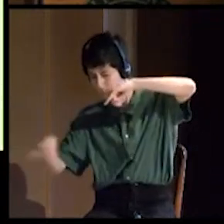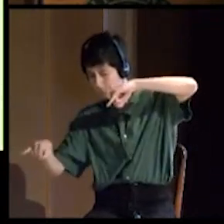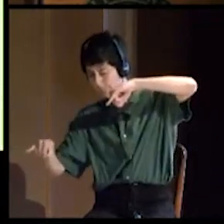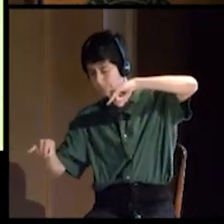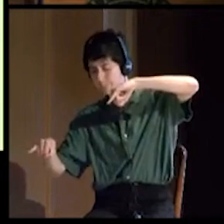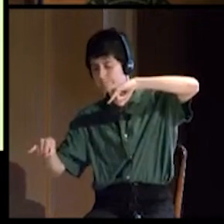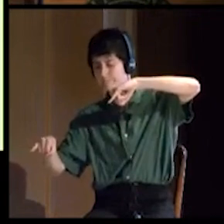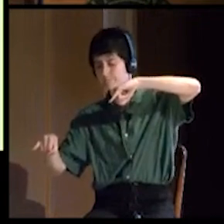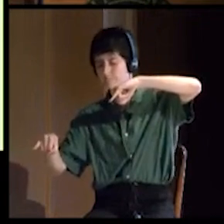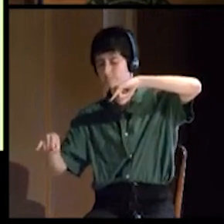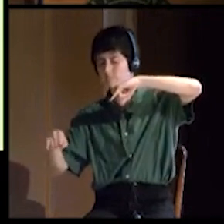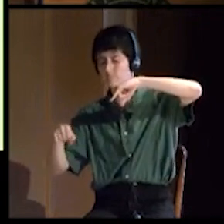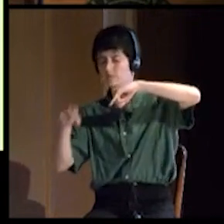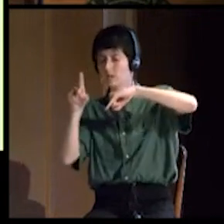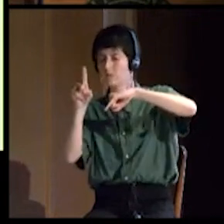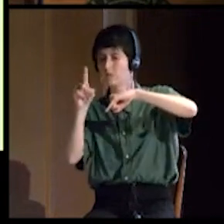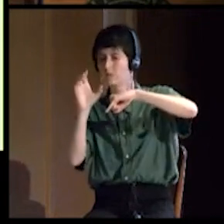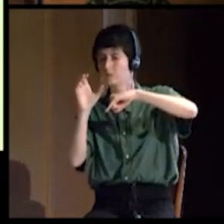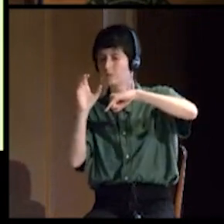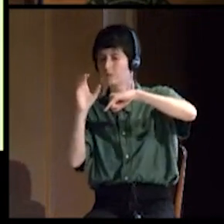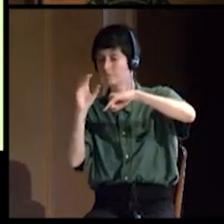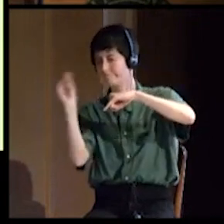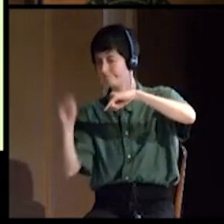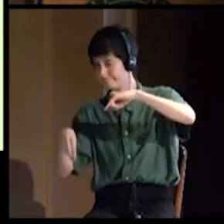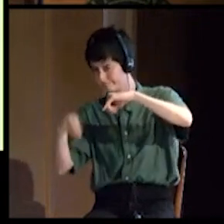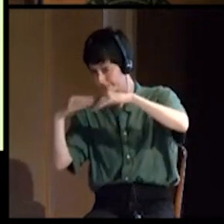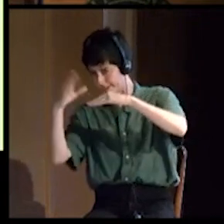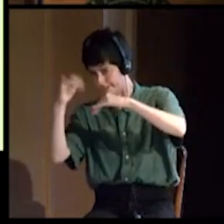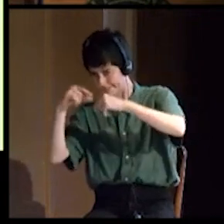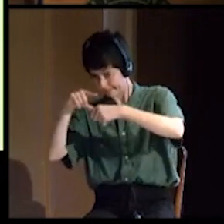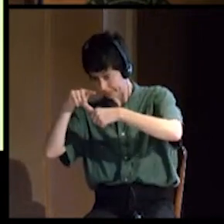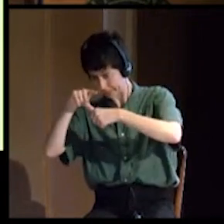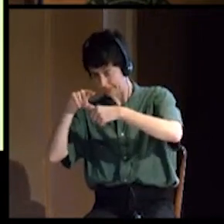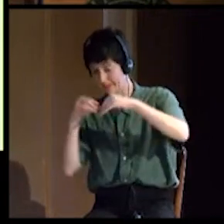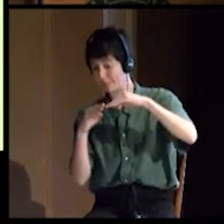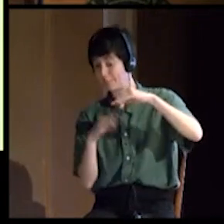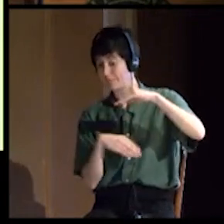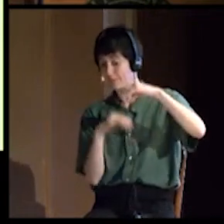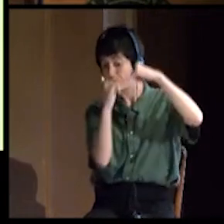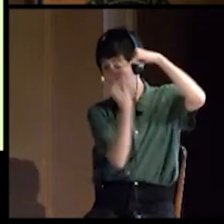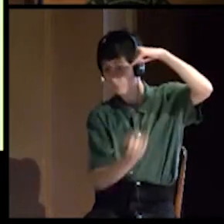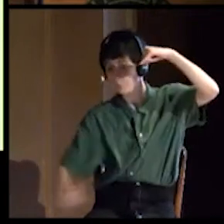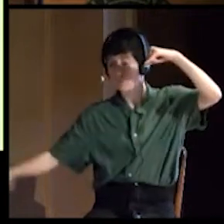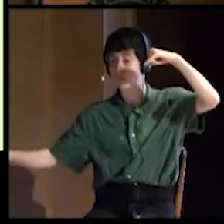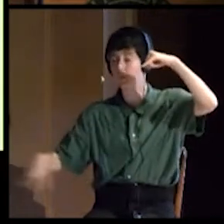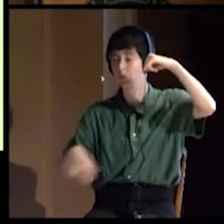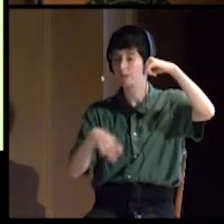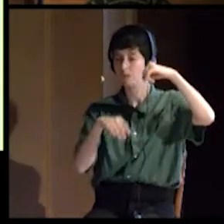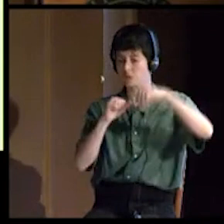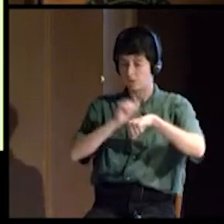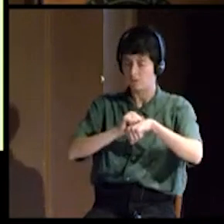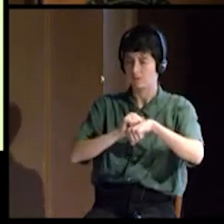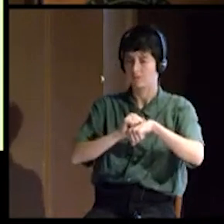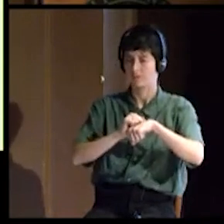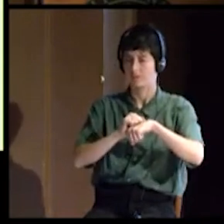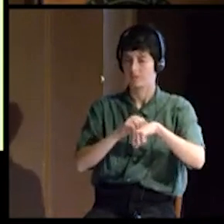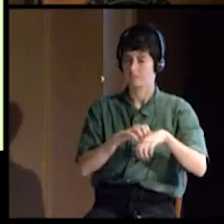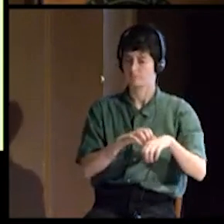And so the idea is, well, maybe these rocks, it's something about their bulk composition that a small change in temperature